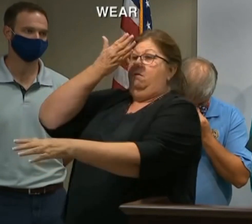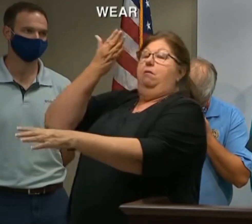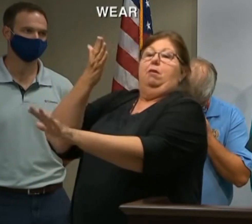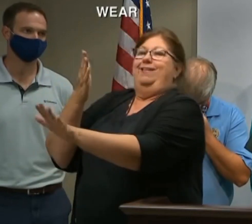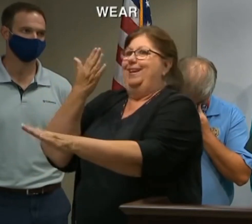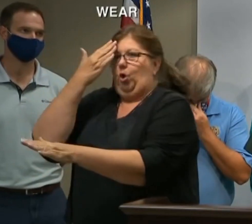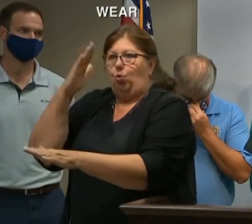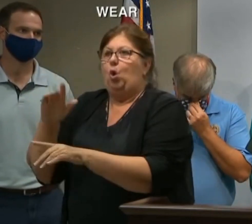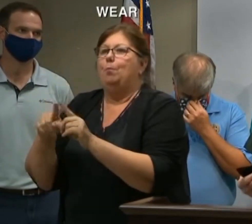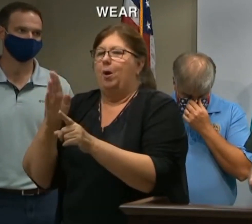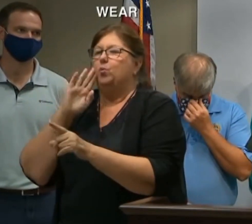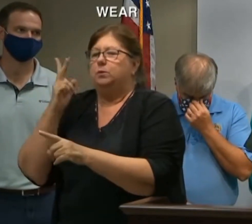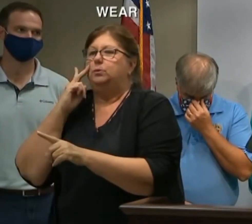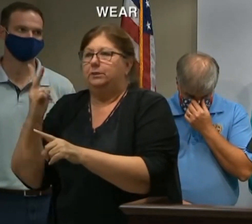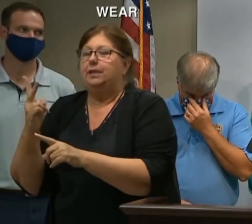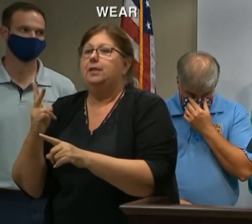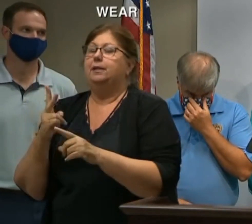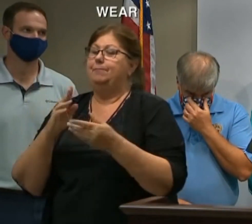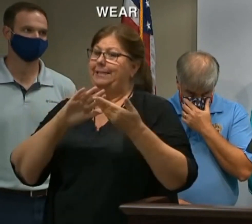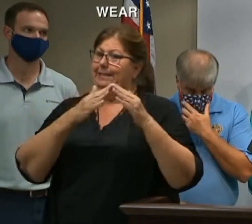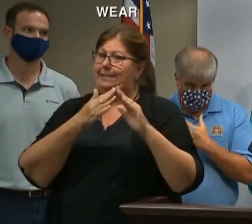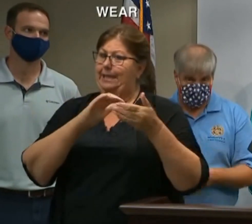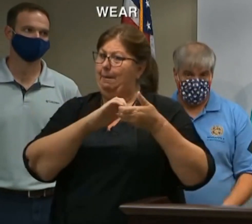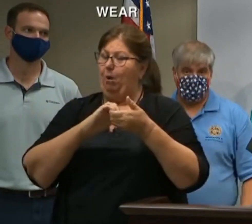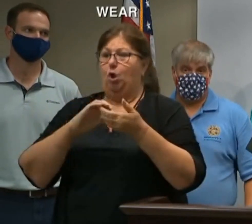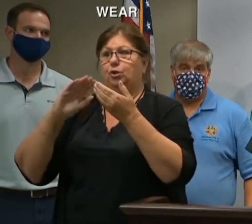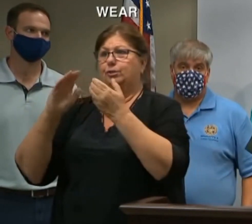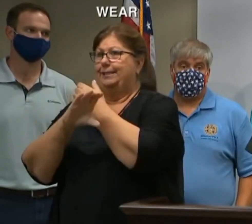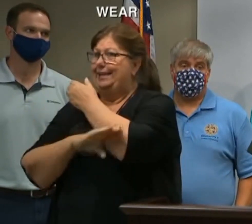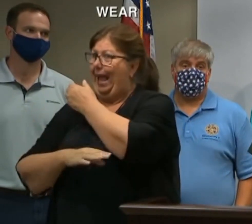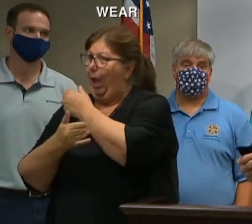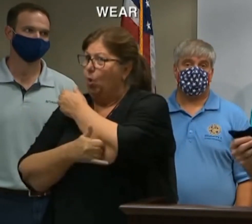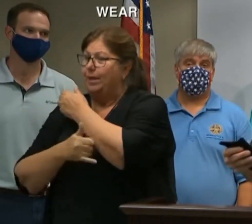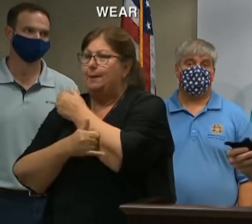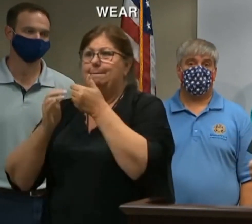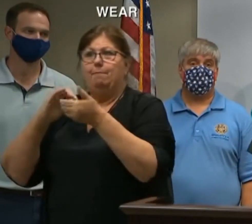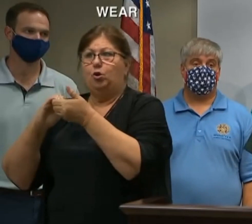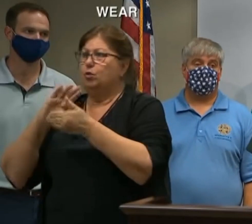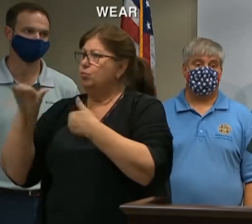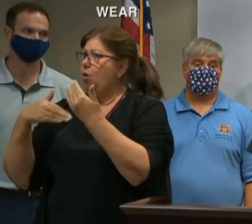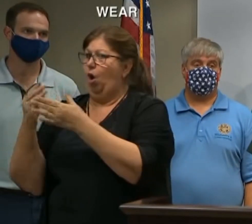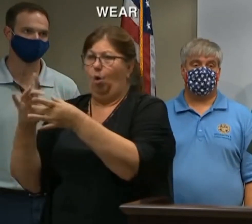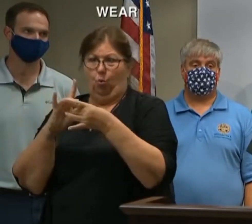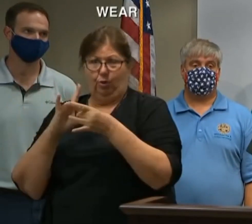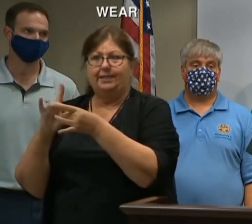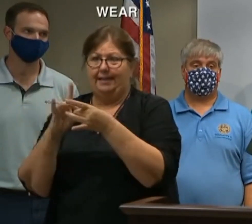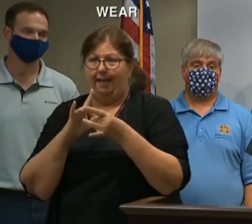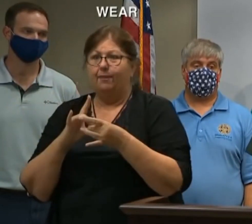and city partners uh you know folks we're looking good you know we're on our feet you know hopefully we get power restored